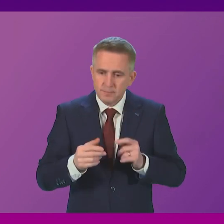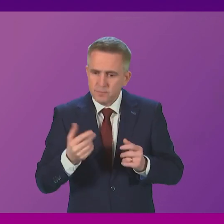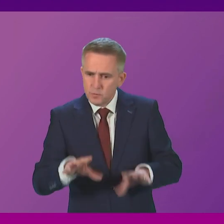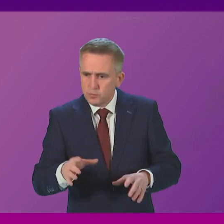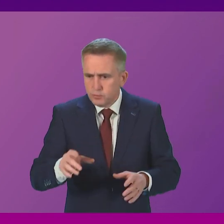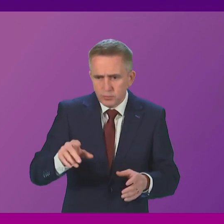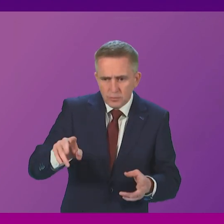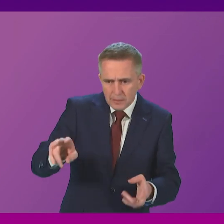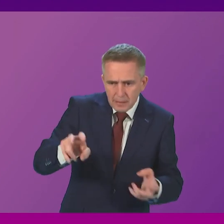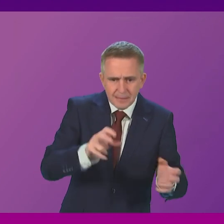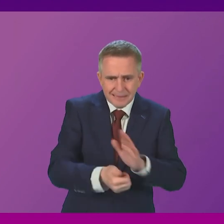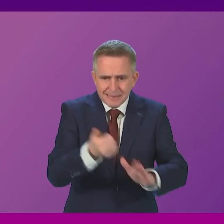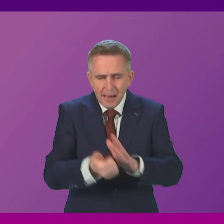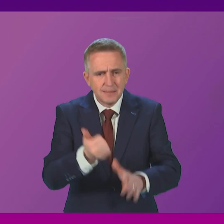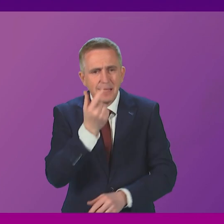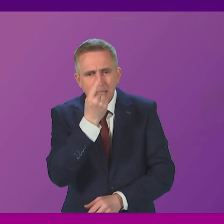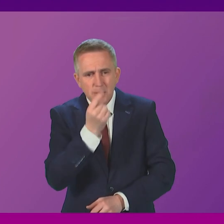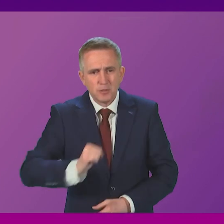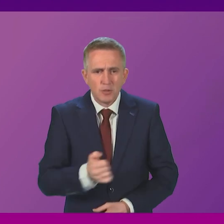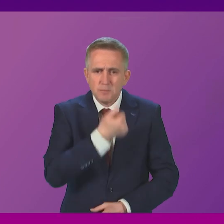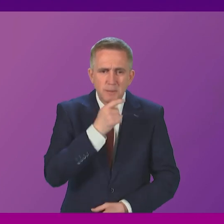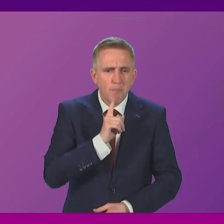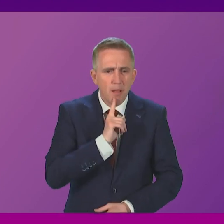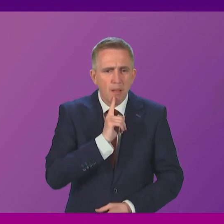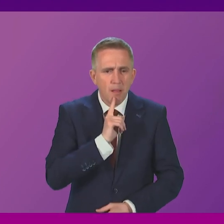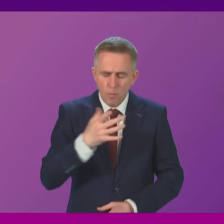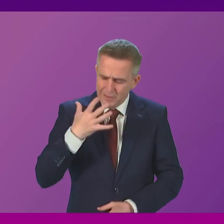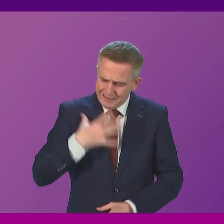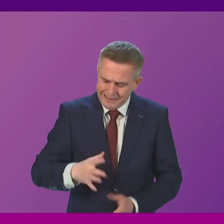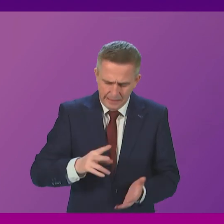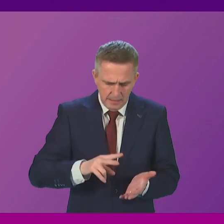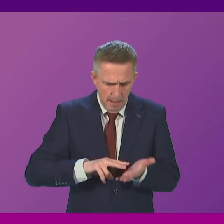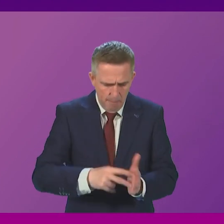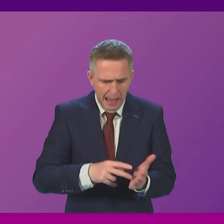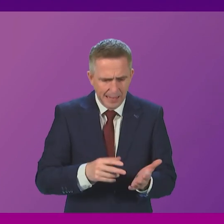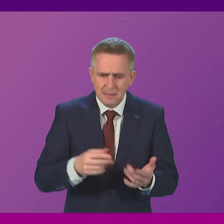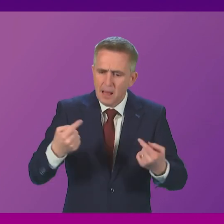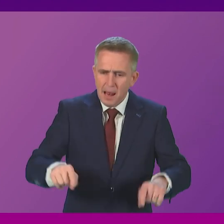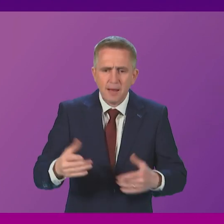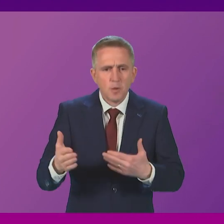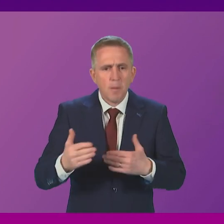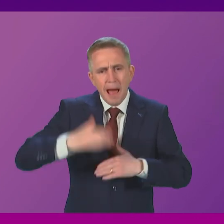innovation of the Scottish people and create more highly paid jobs, high-tech industries